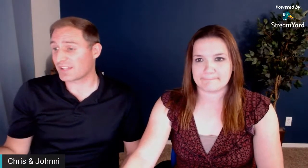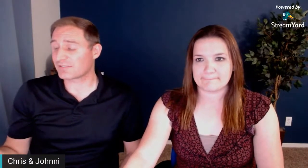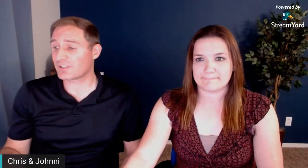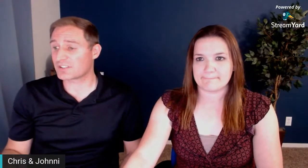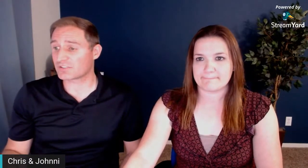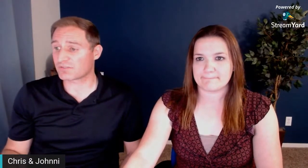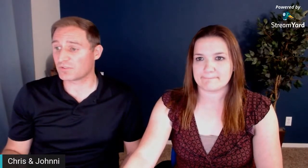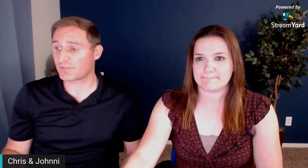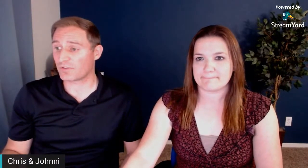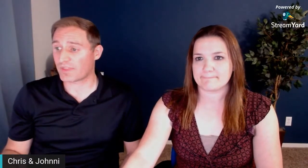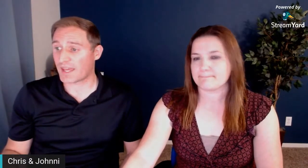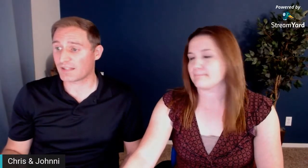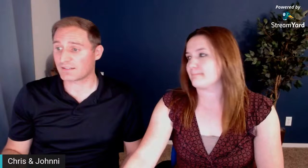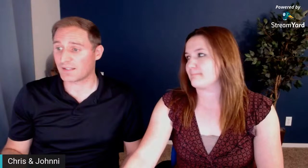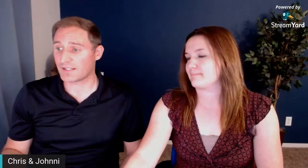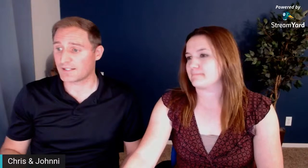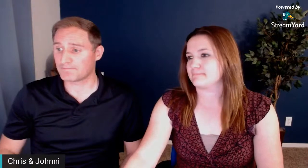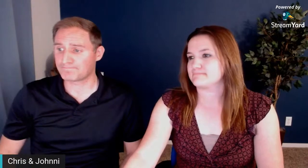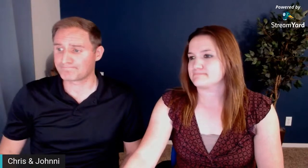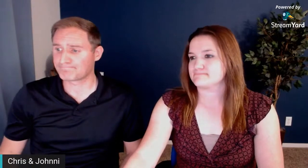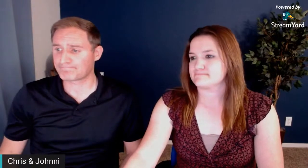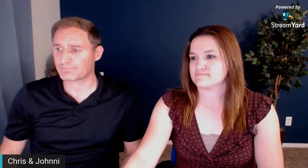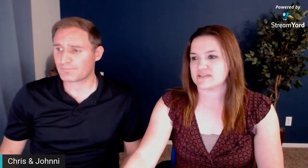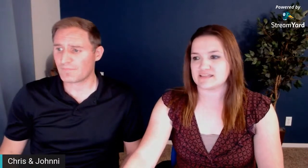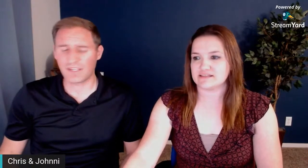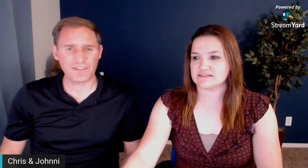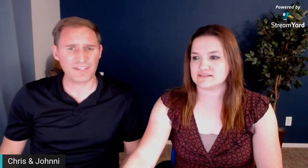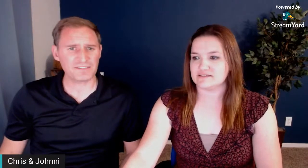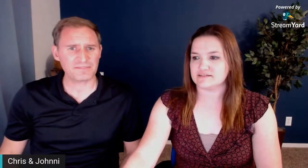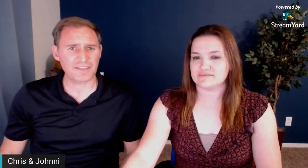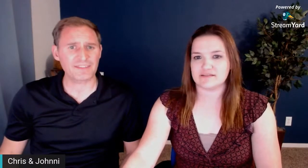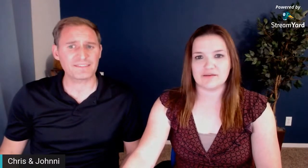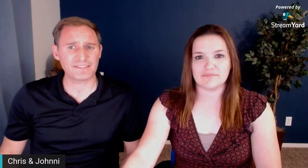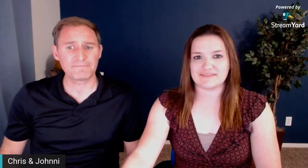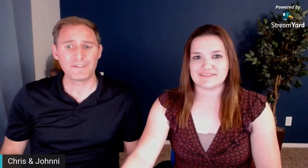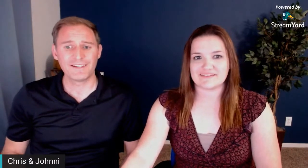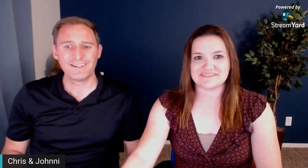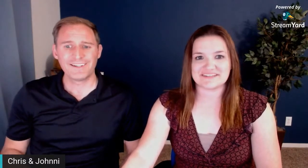that's a great children's book for that um i think anything else i think that's it i think that was